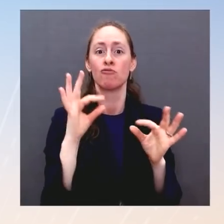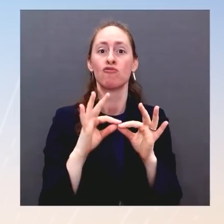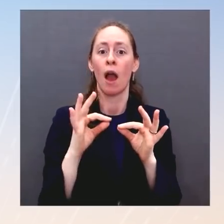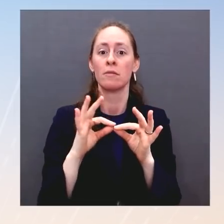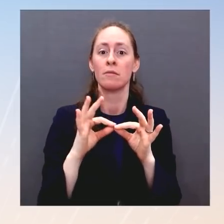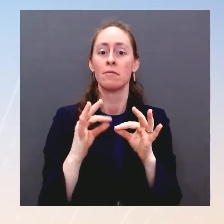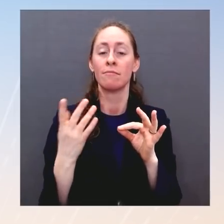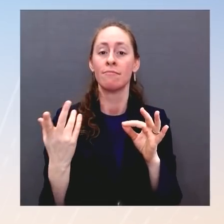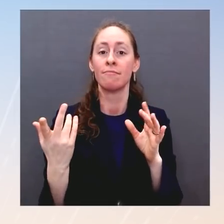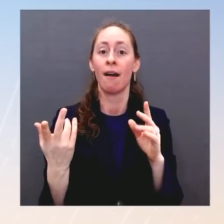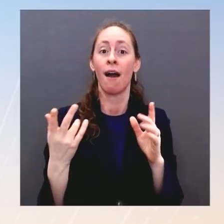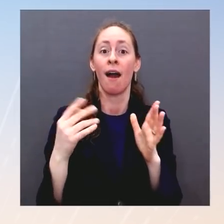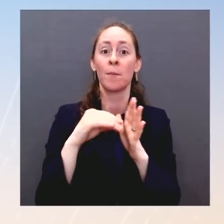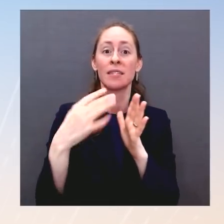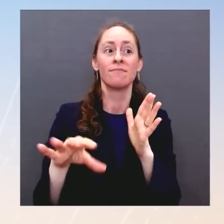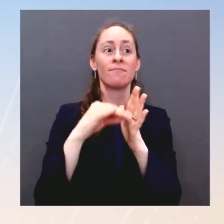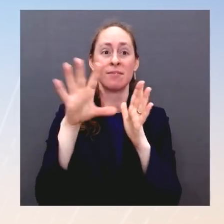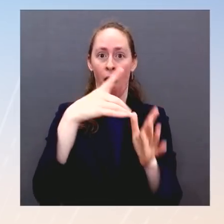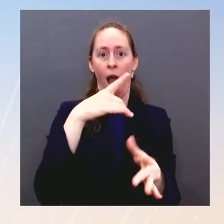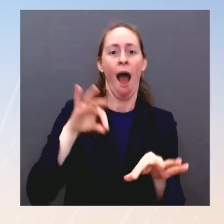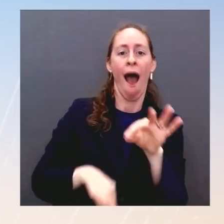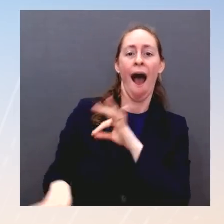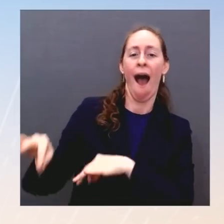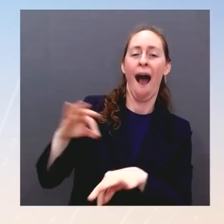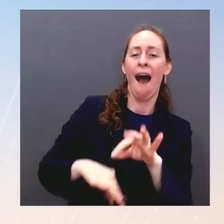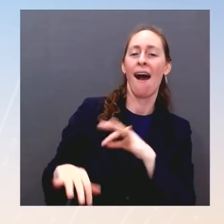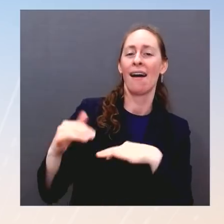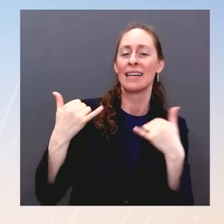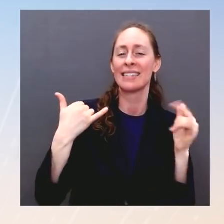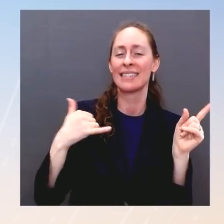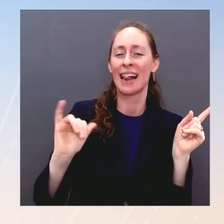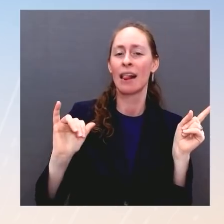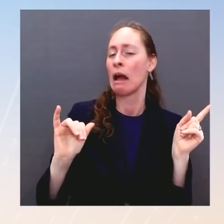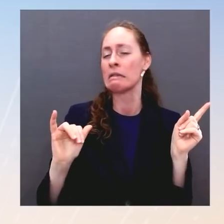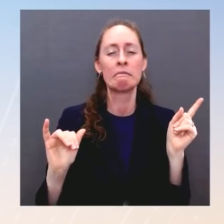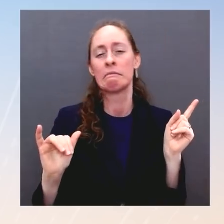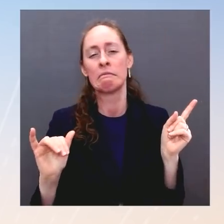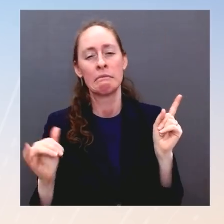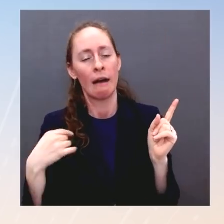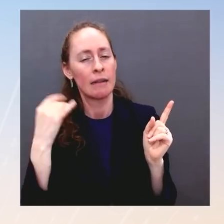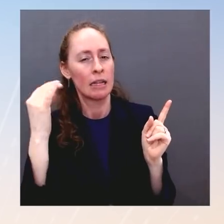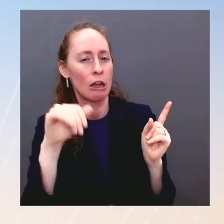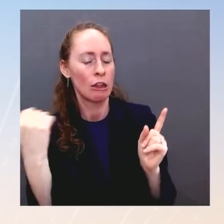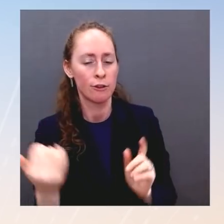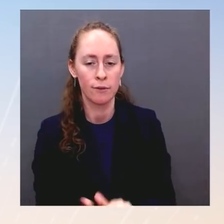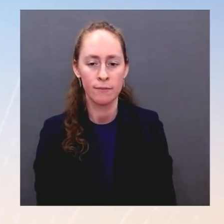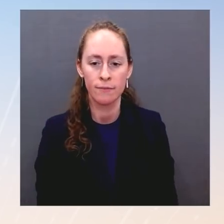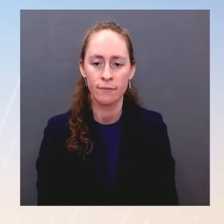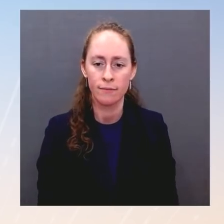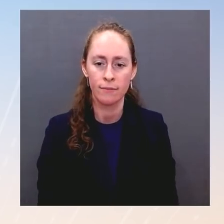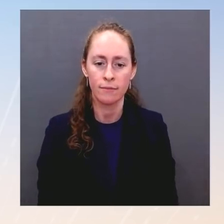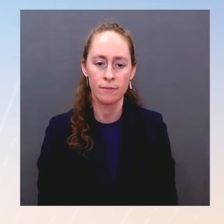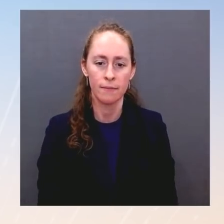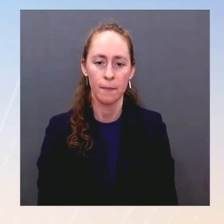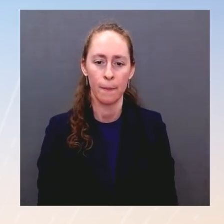But we look at a range of issues. The Press: In terms of how -- what other countries have sought as far as carveouts of areas that they're not sanctioning,